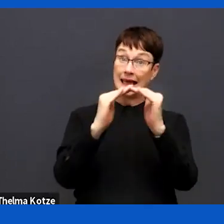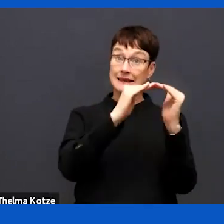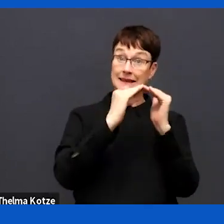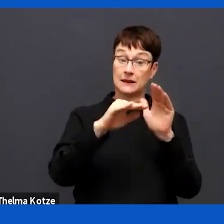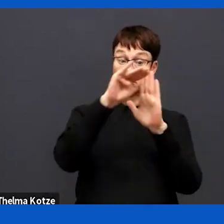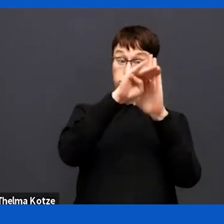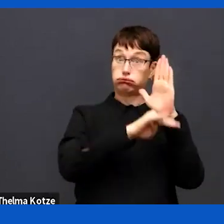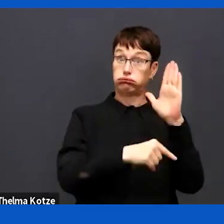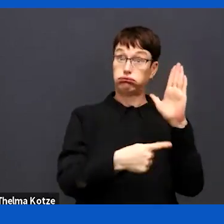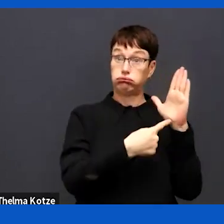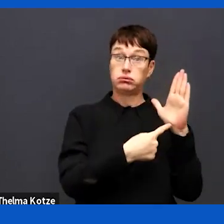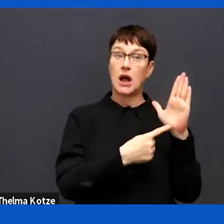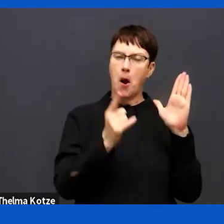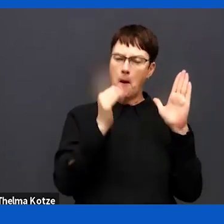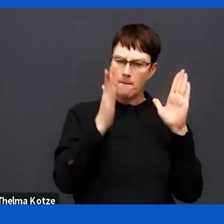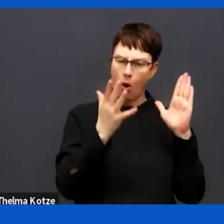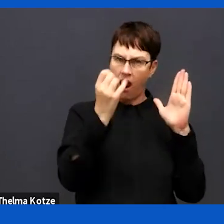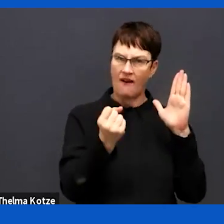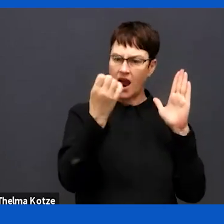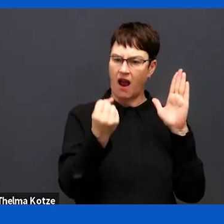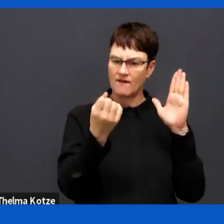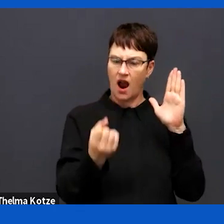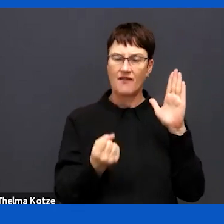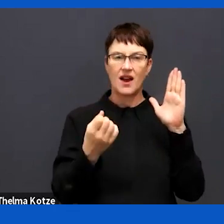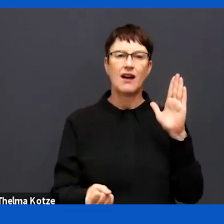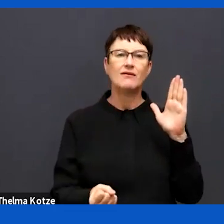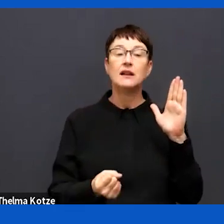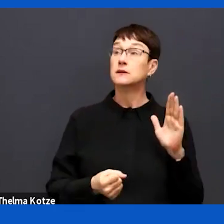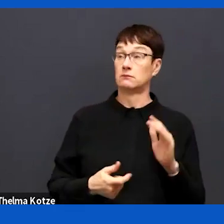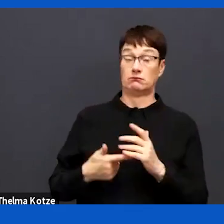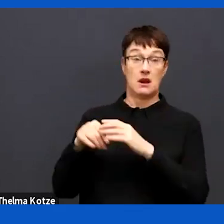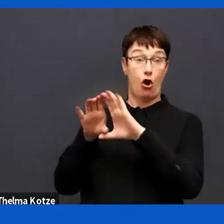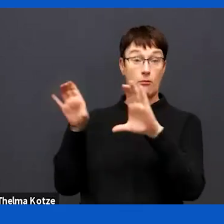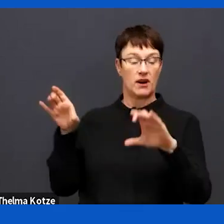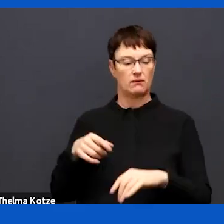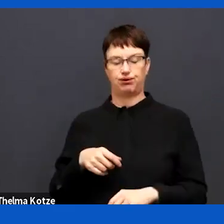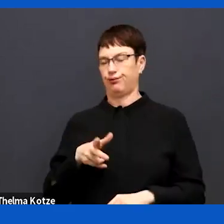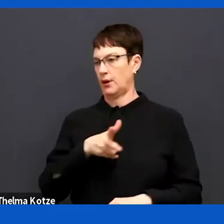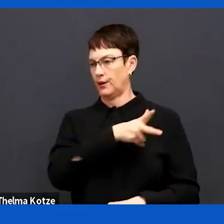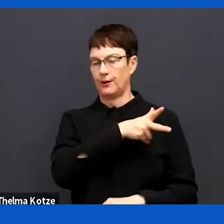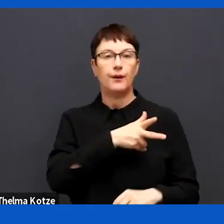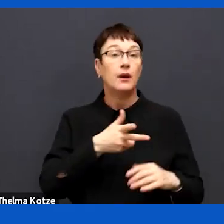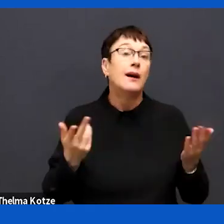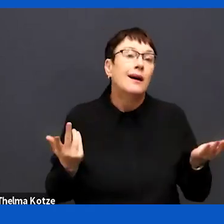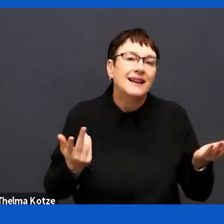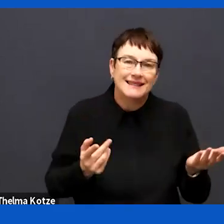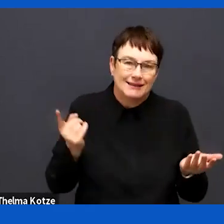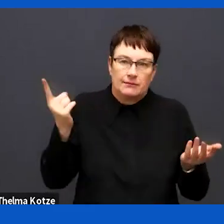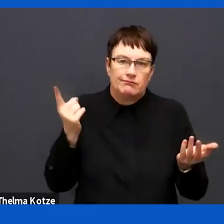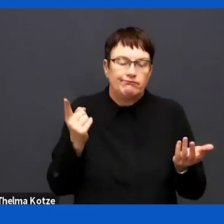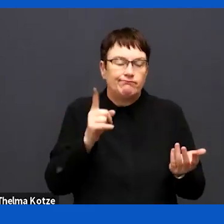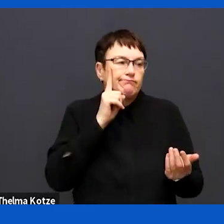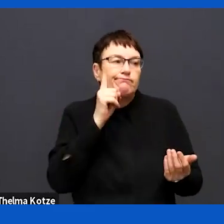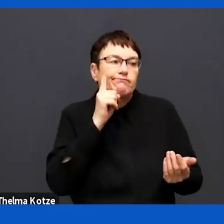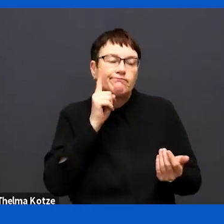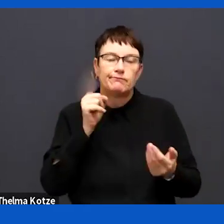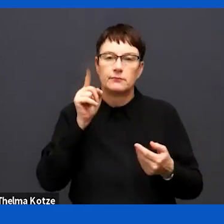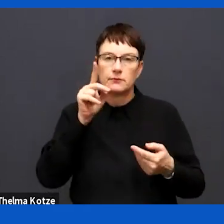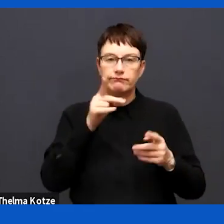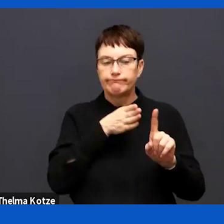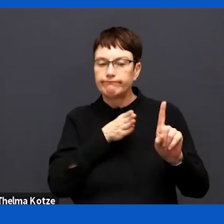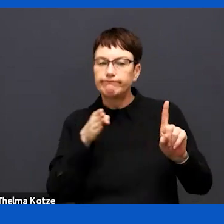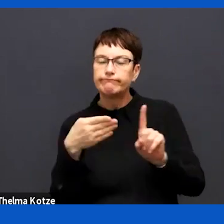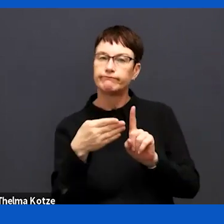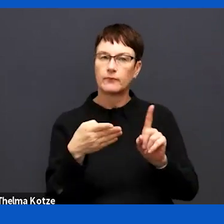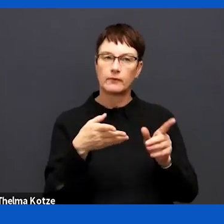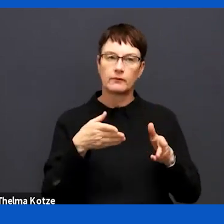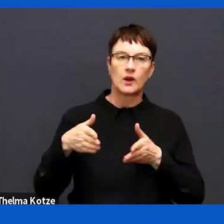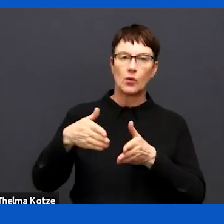where they try and use shortcuts, they may in the best opportunities with the best technology get